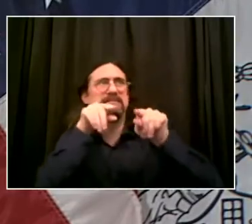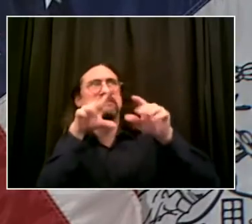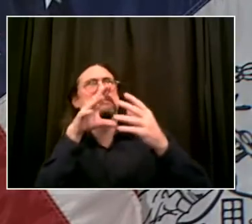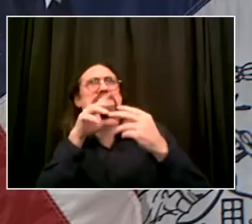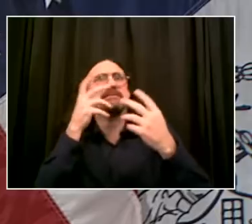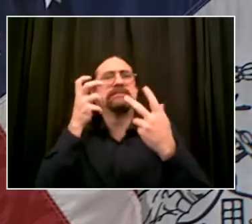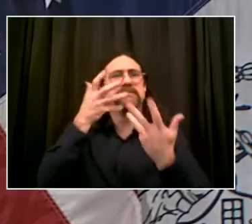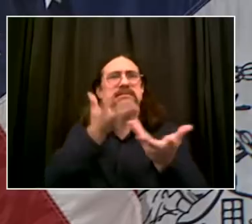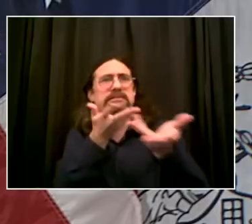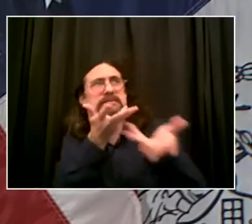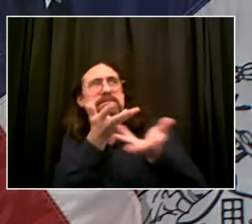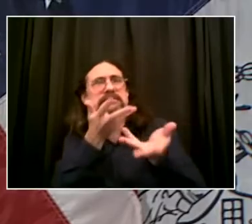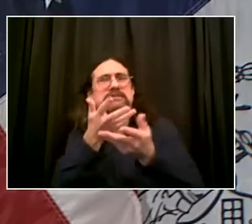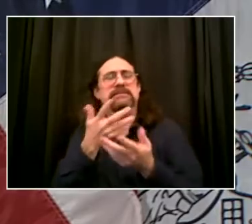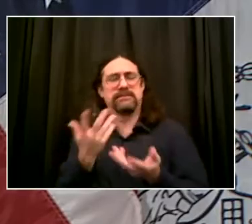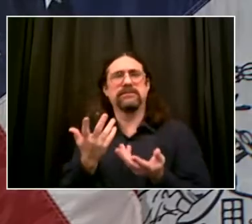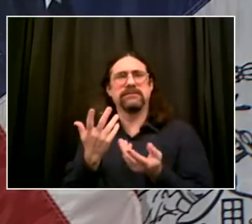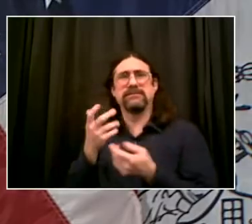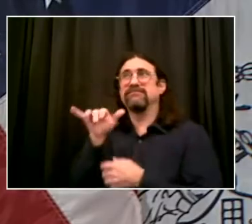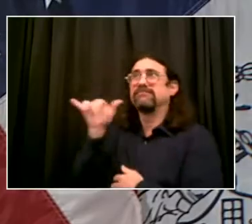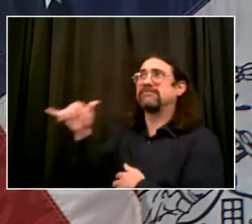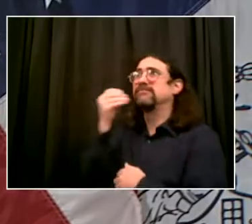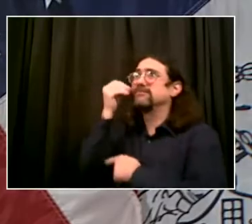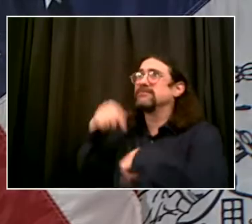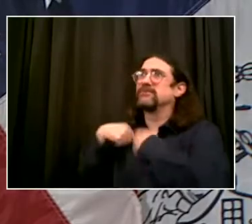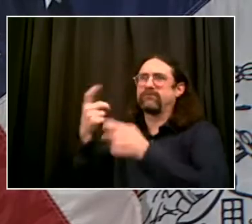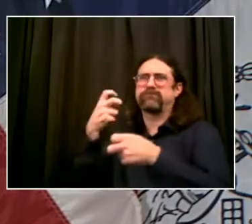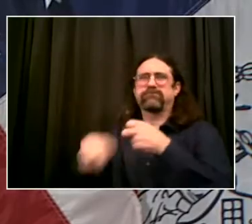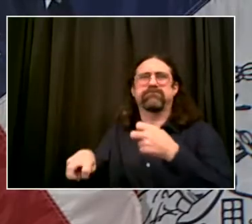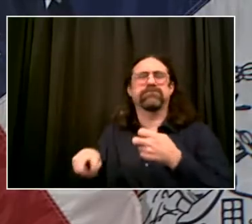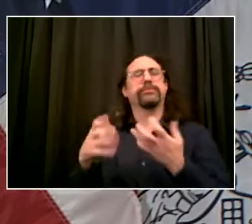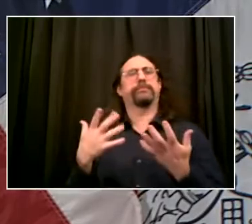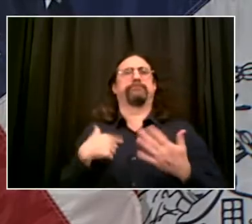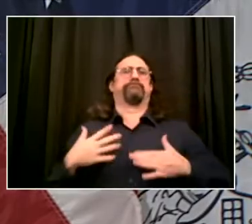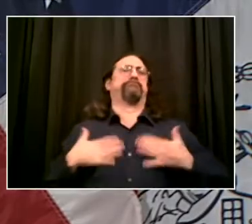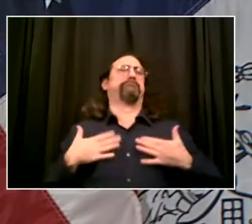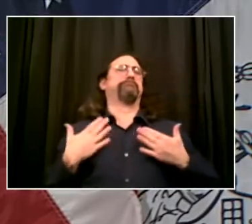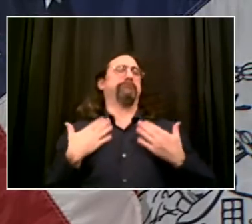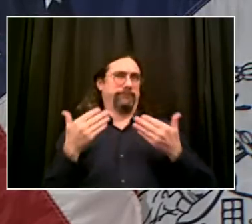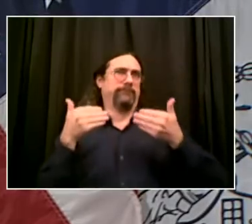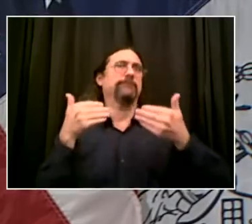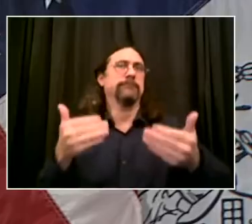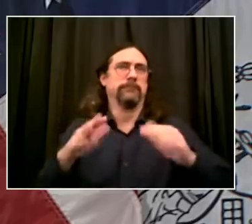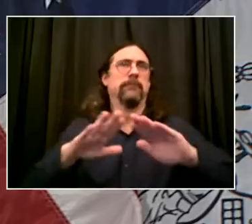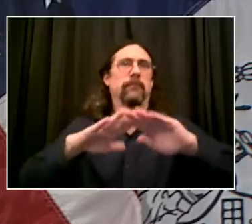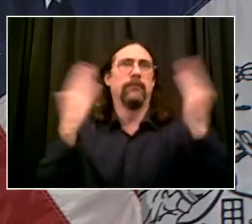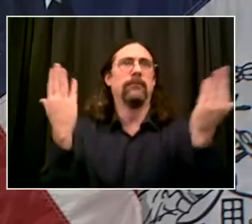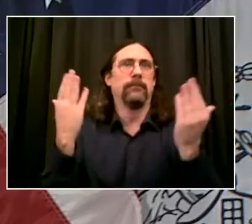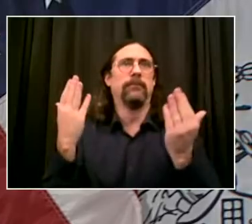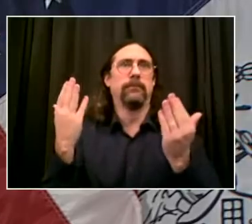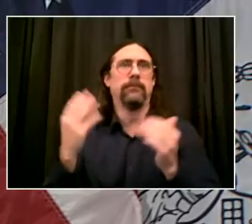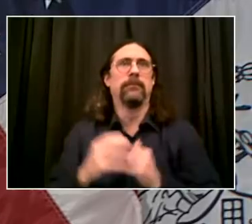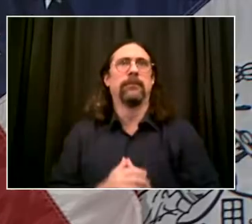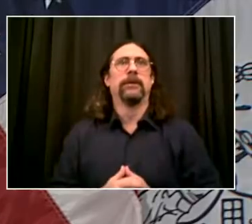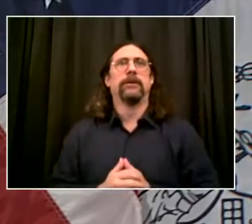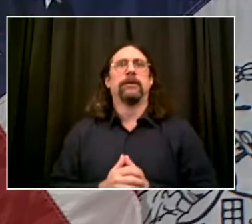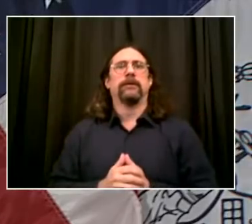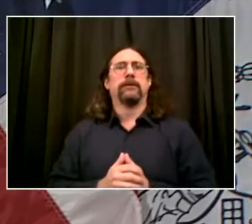IN THE CLASASOOSRM TODAY. TODAY WE WANT TO ALTK ABOUT OUR CLASSROOMS, OUR KIDS, OO UR